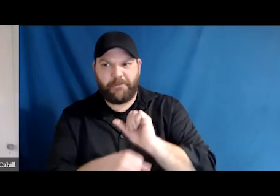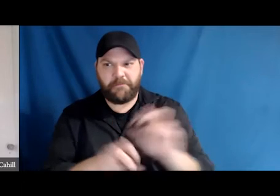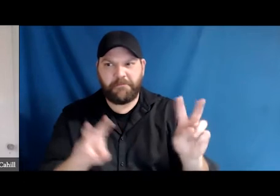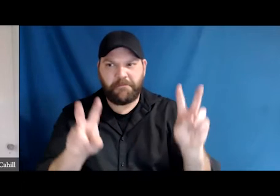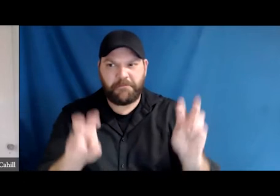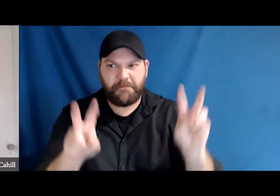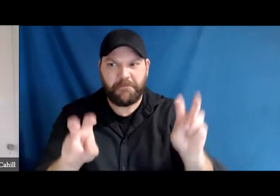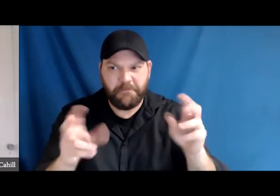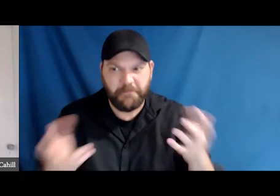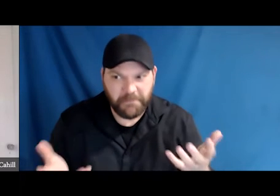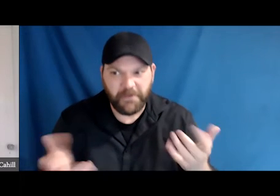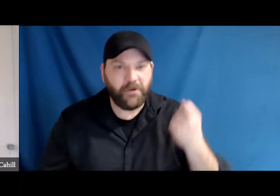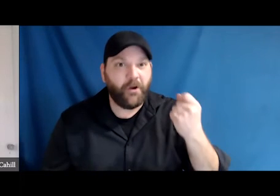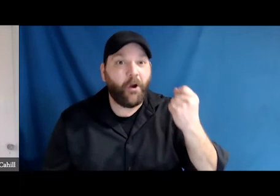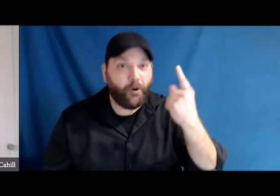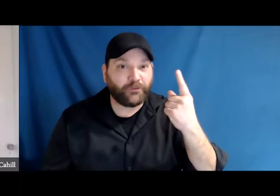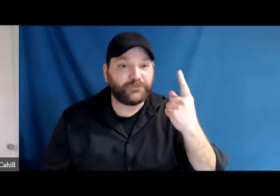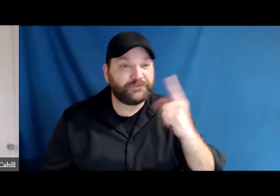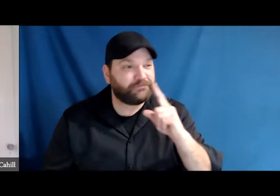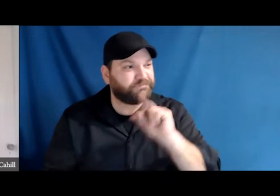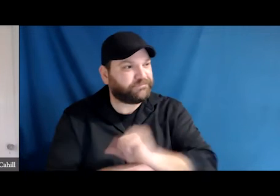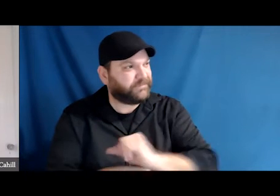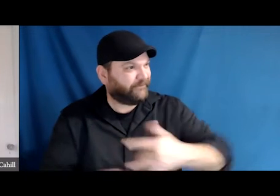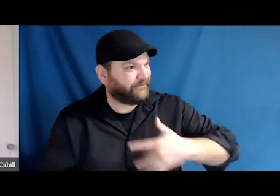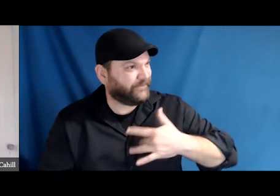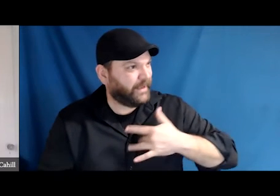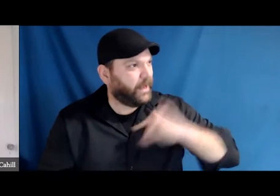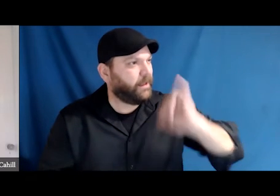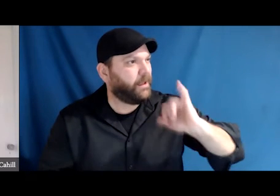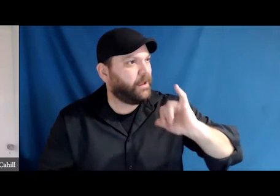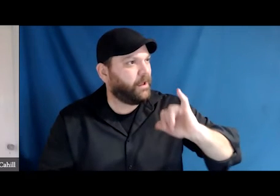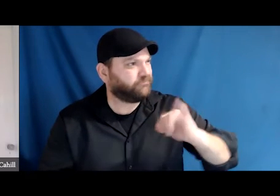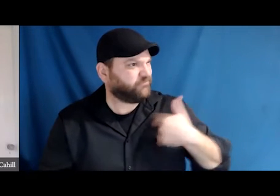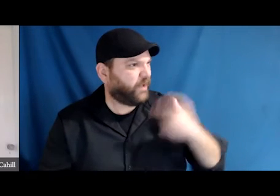was really important to help coaches and student athletes make decisions. Would you agree?